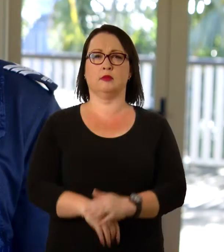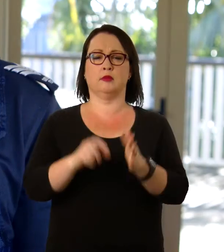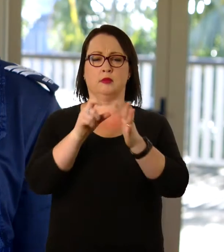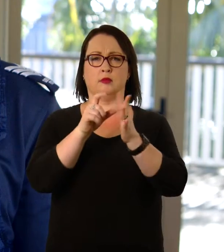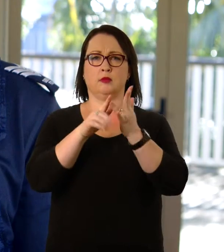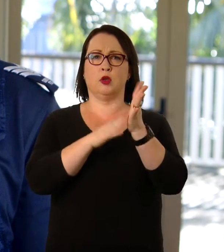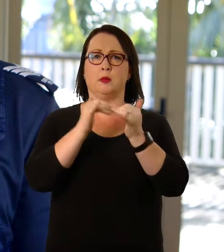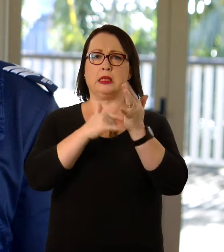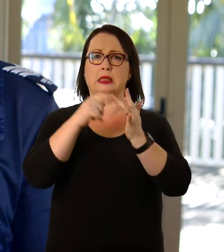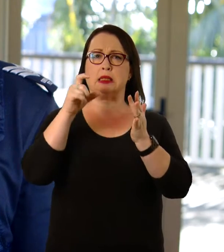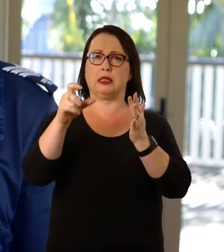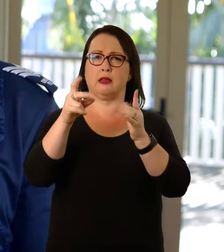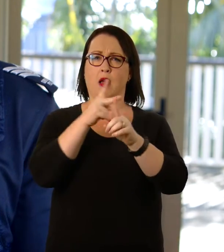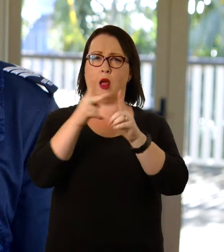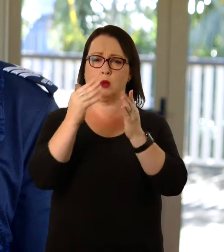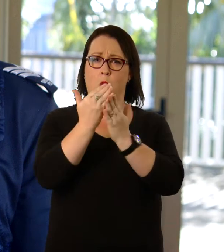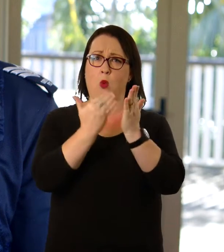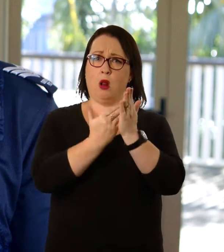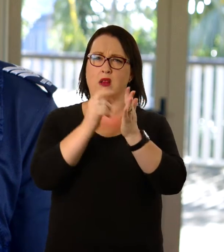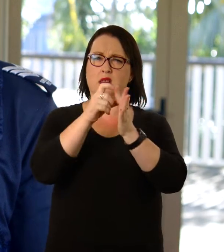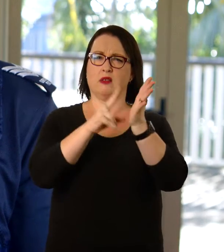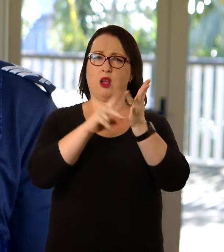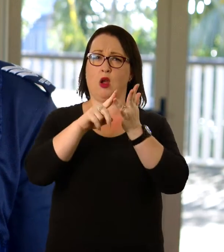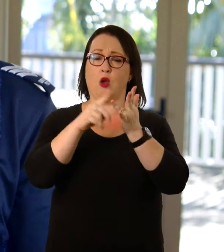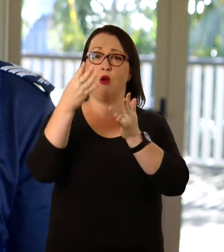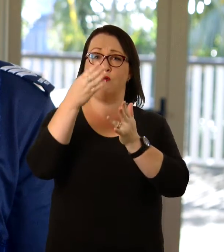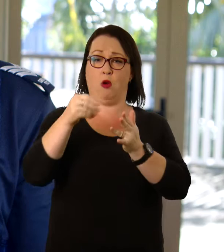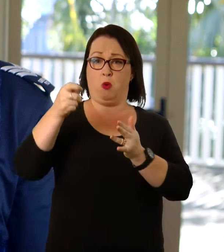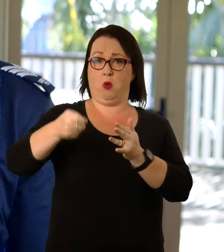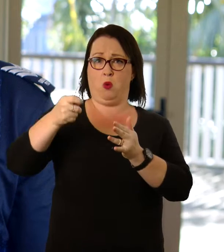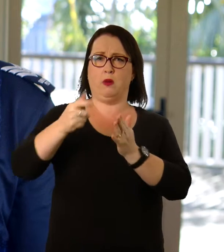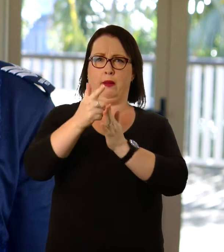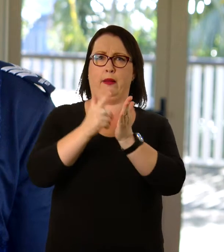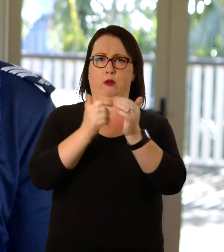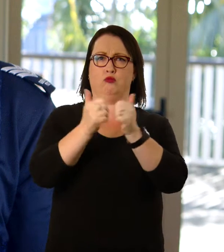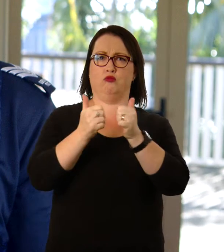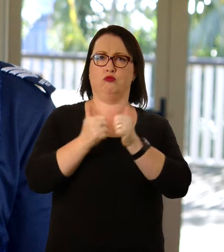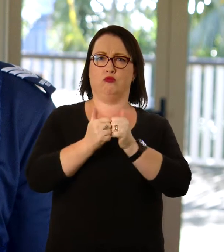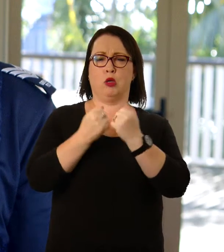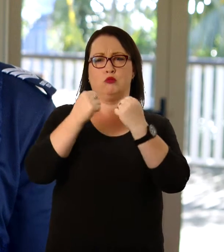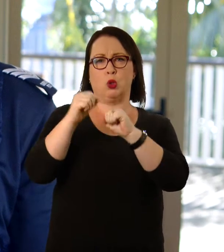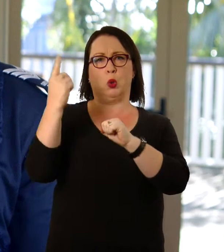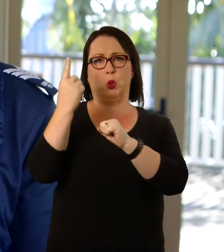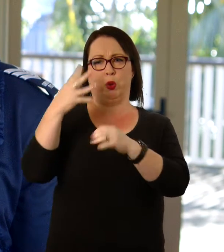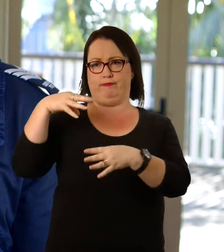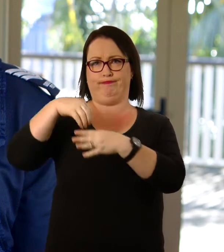A Domestic Violence Order is a legal document issued by a court to provide protection to people in domestic violence situations.